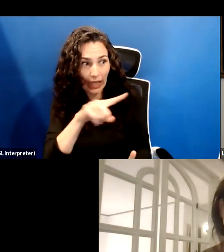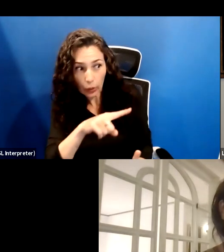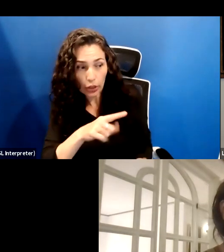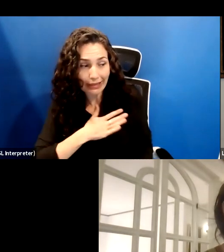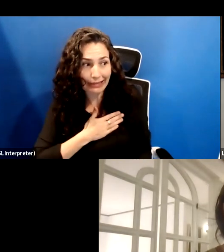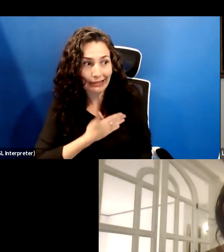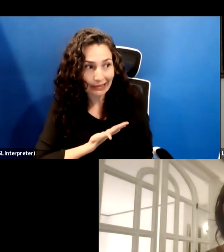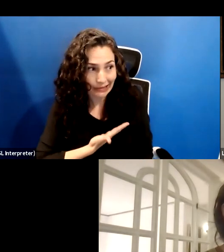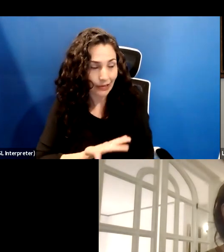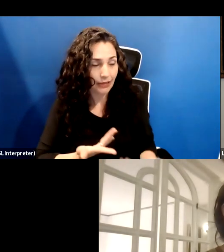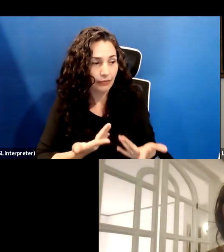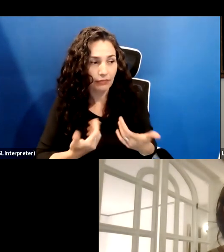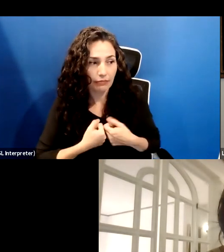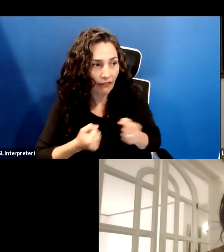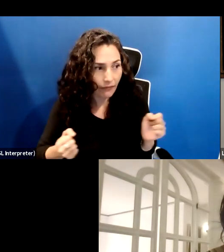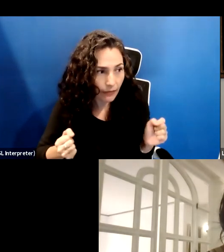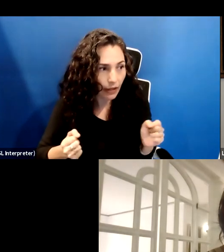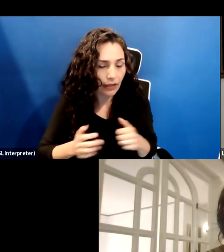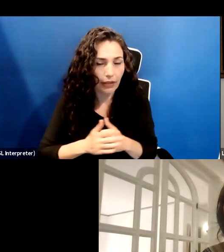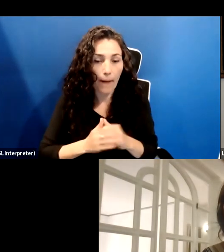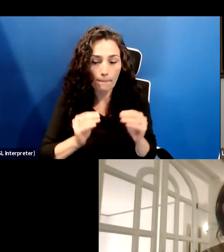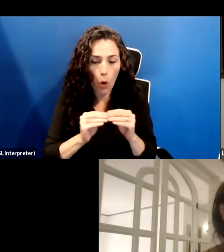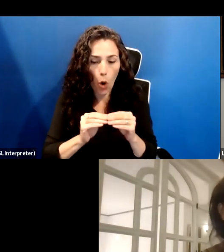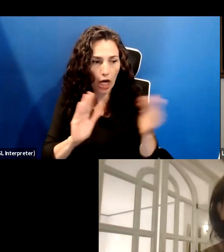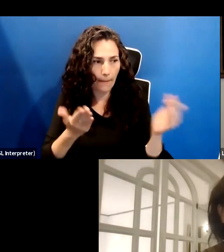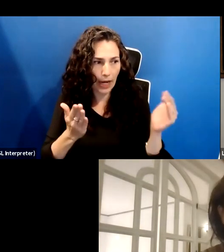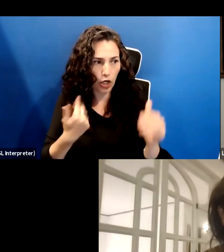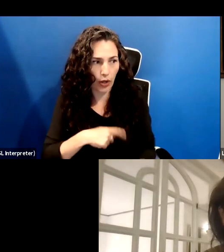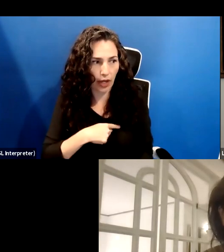We were following a story. We weren't making anything happen in the story.